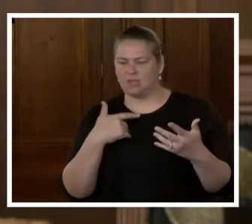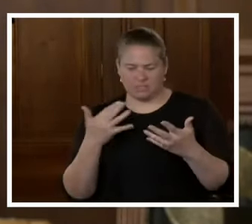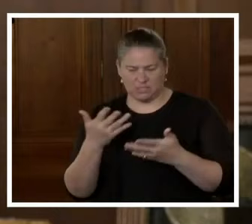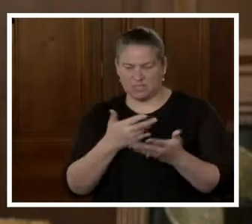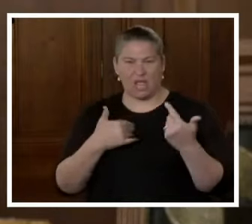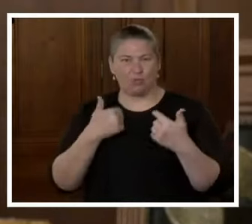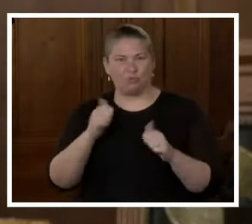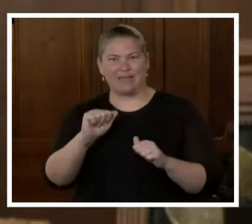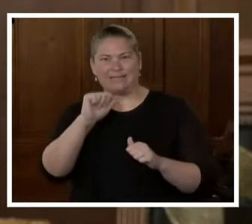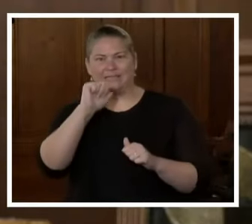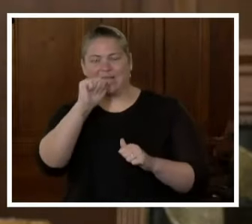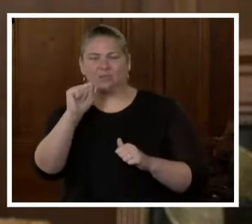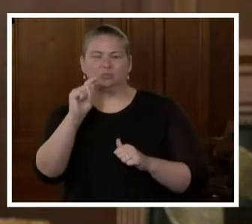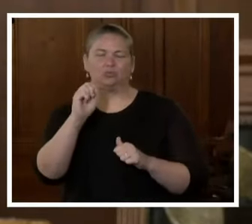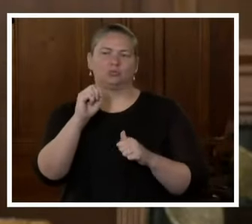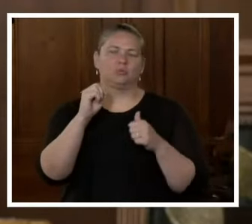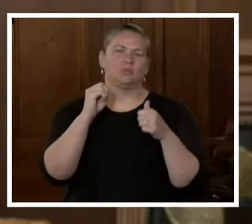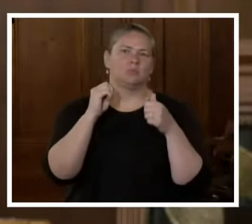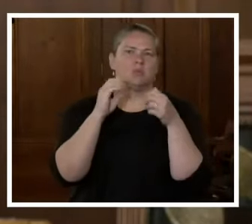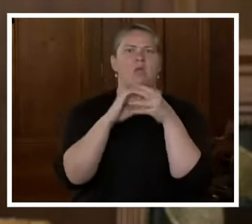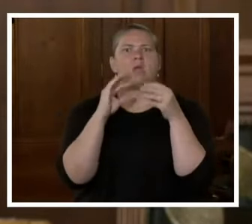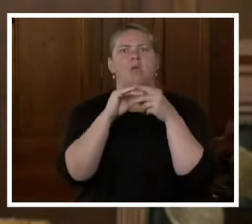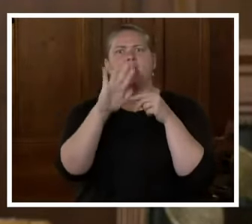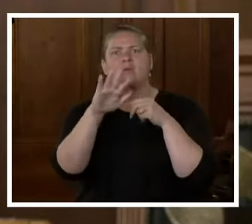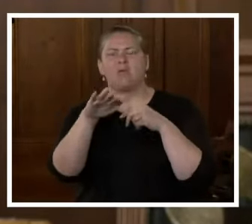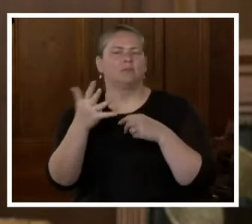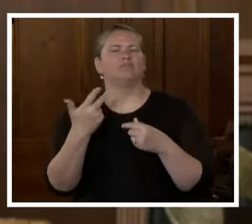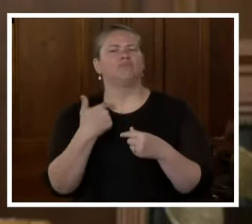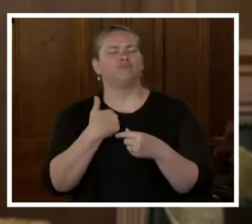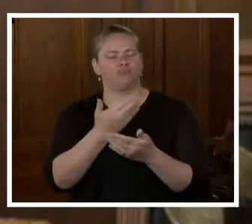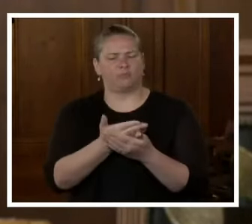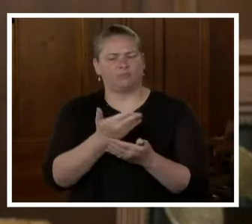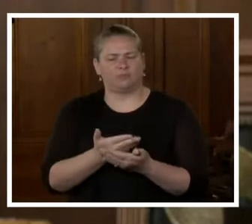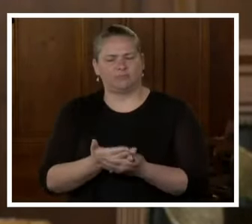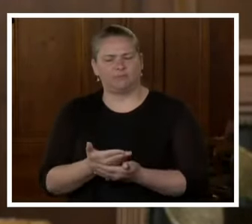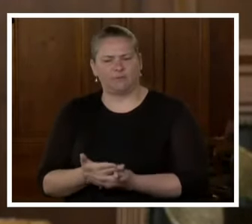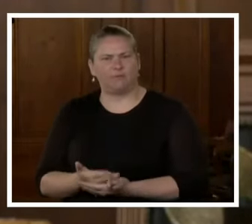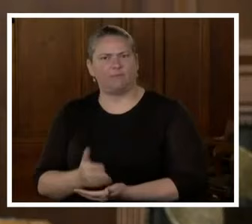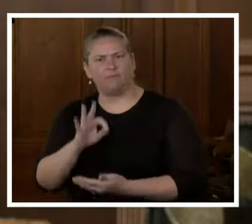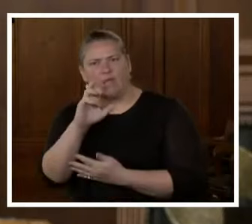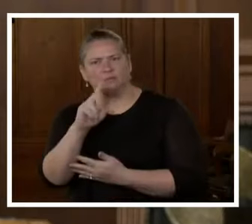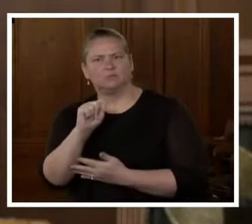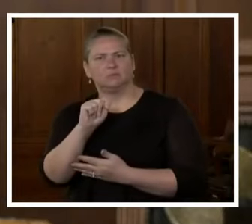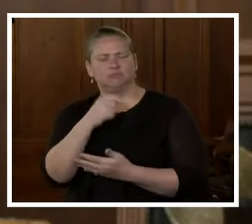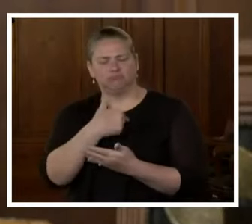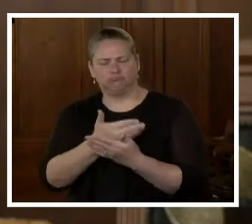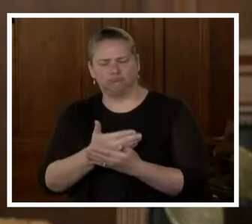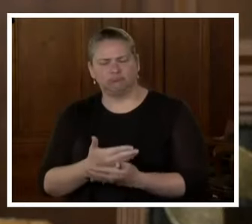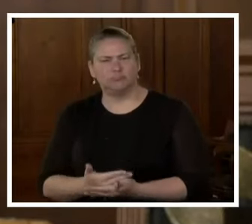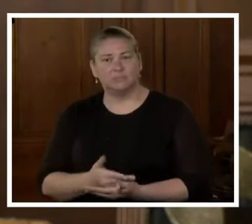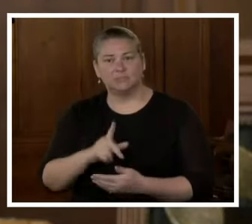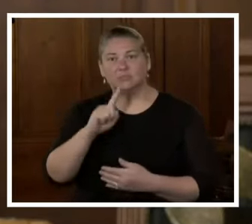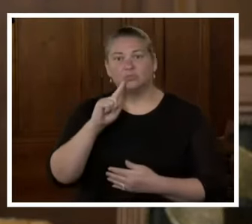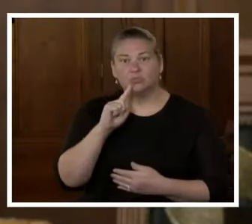AND SINGING AND DOING THINGS THAT INCREASE THE SPREAD OF THE DISEASE, WE WILL HAVE A